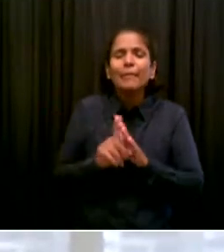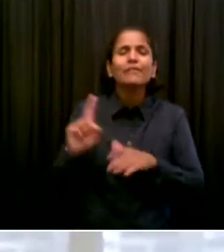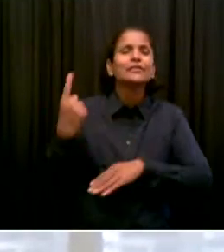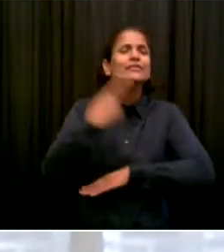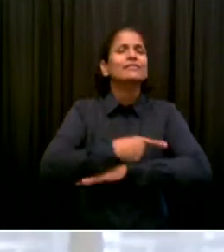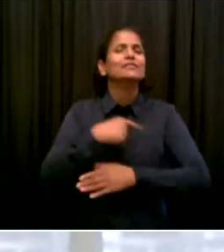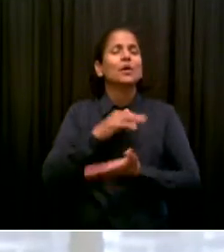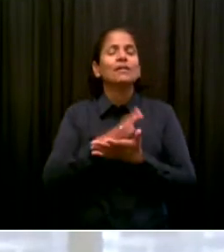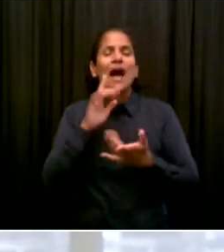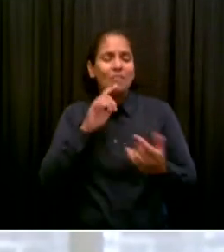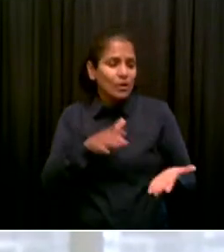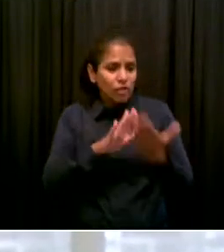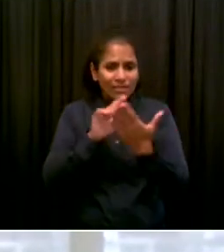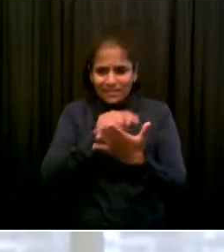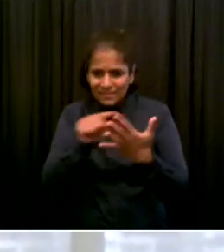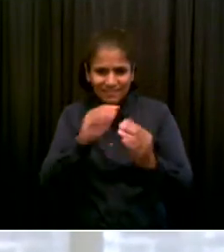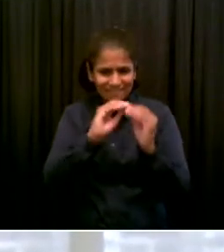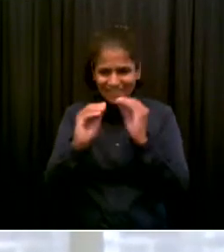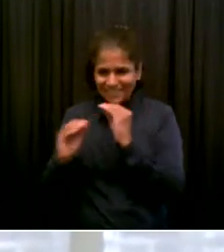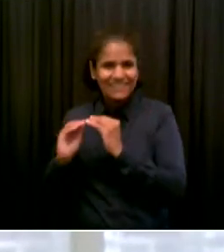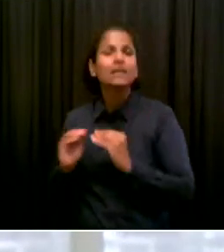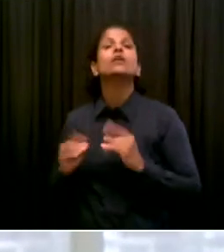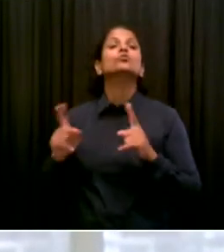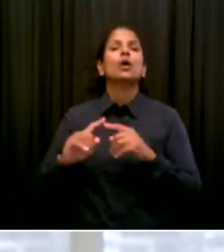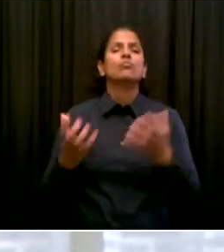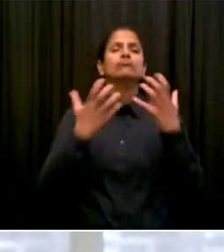MADE GREAT STARTS.